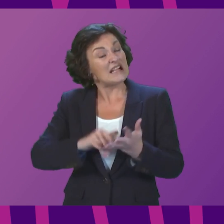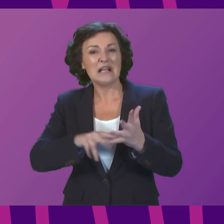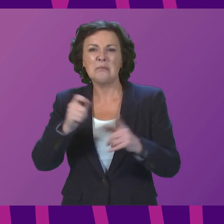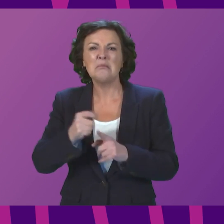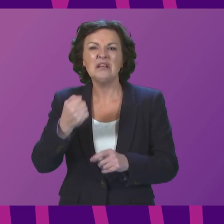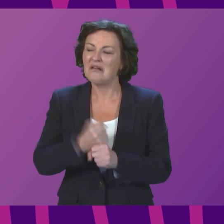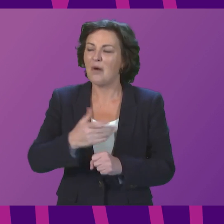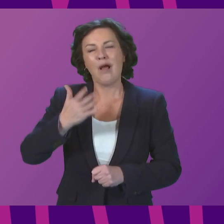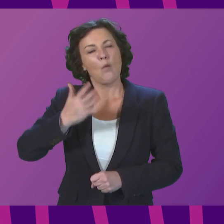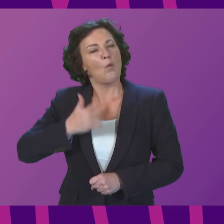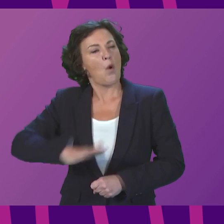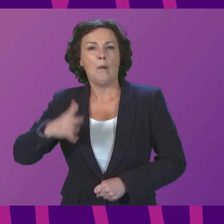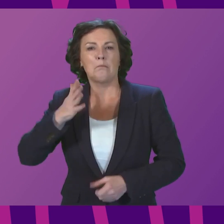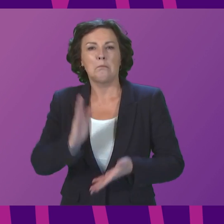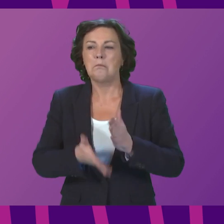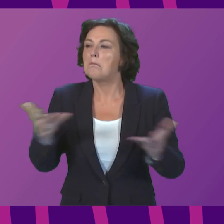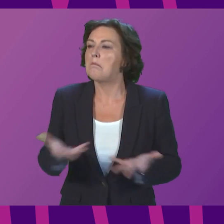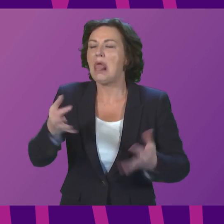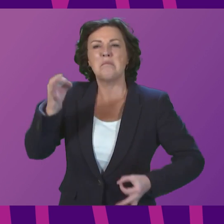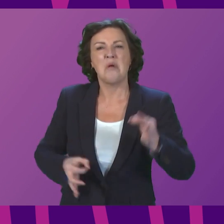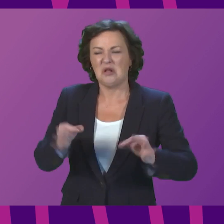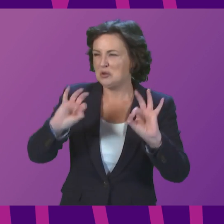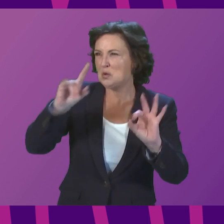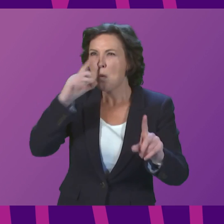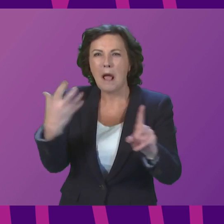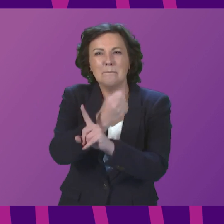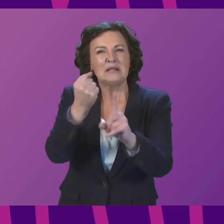It is a Government that is lacking ambition and which is failing to use the Scottish Parliament.